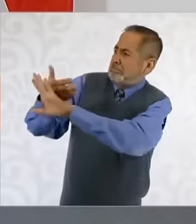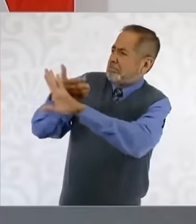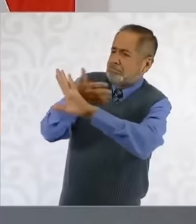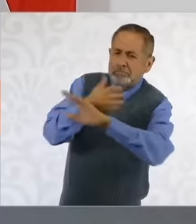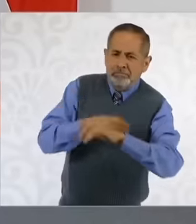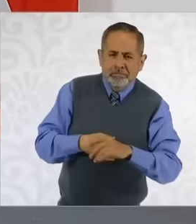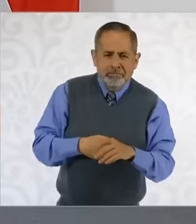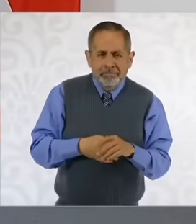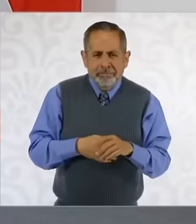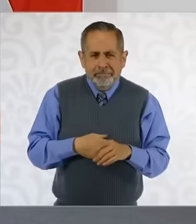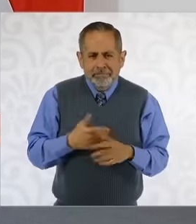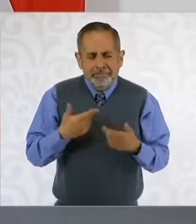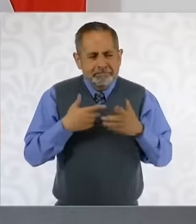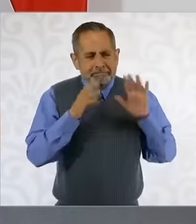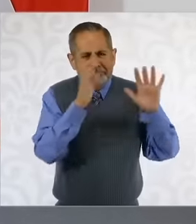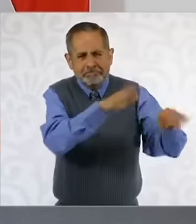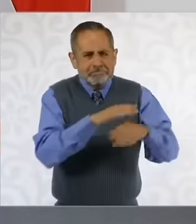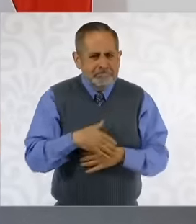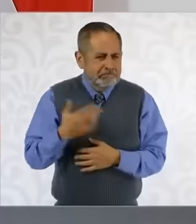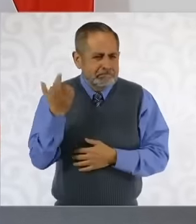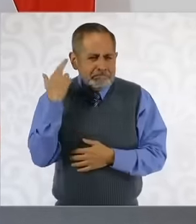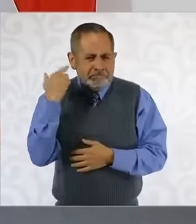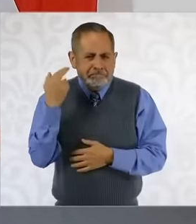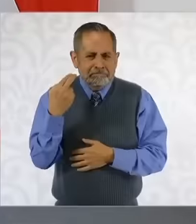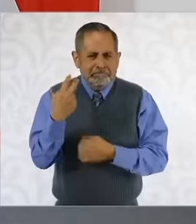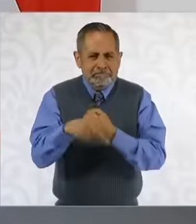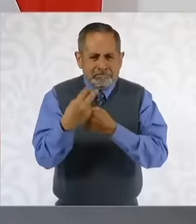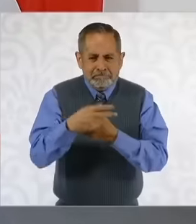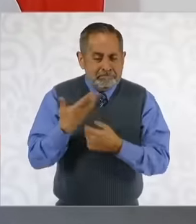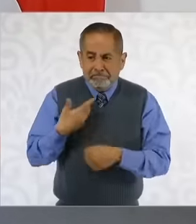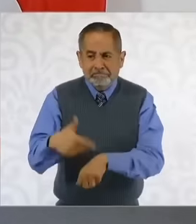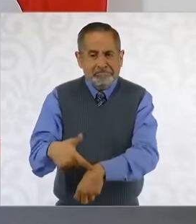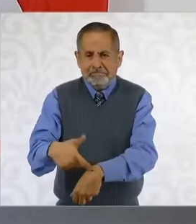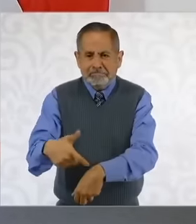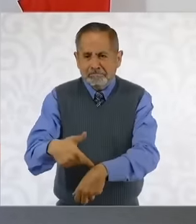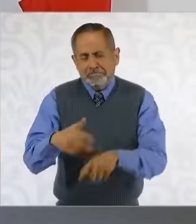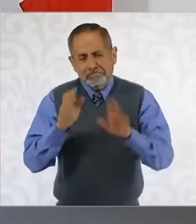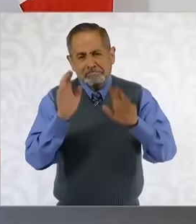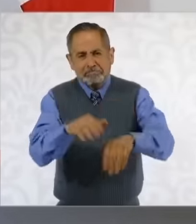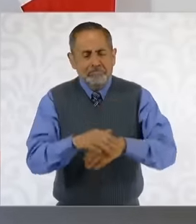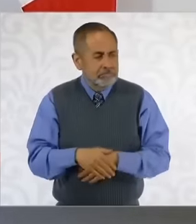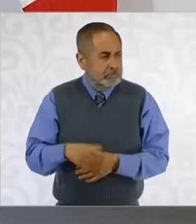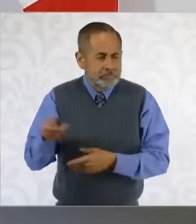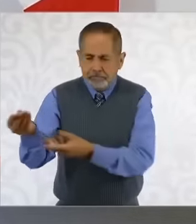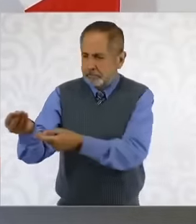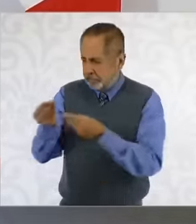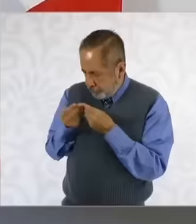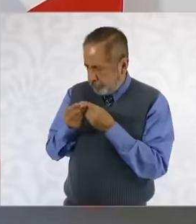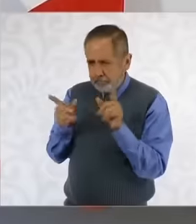listen to much radio and television No I don't have time but they give me a summary and I say Well but it